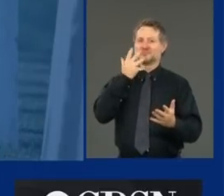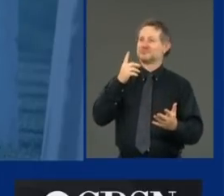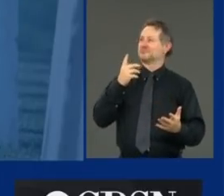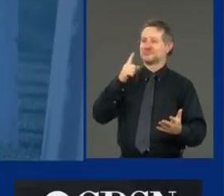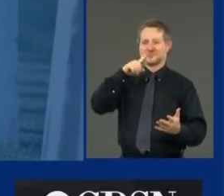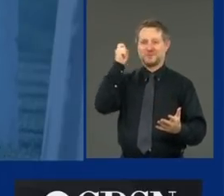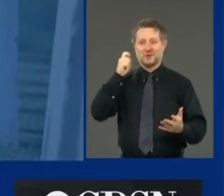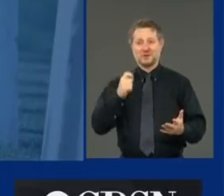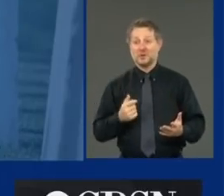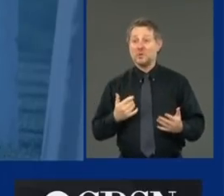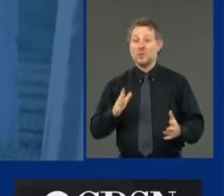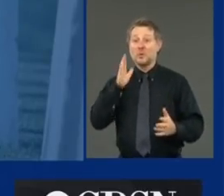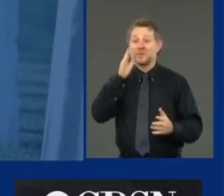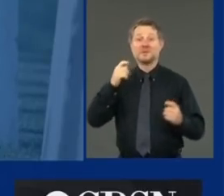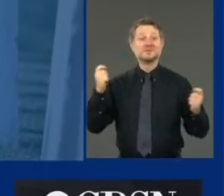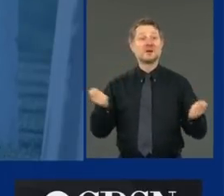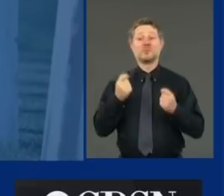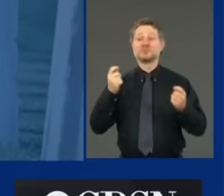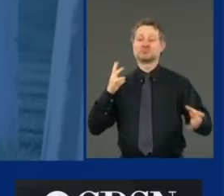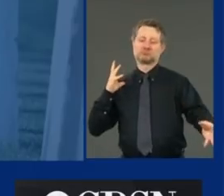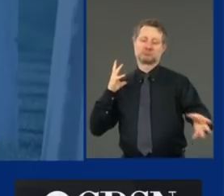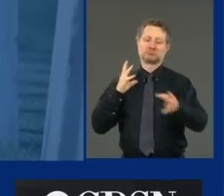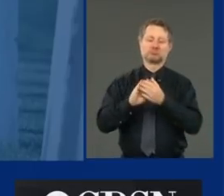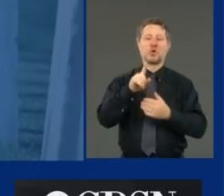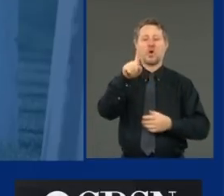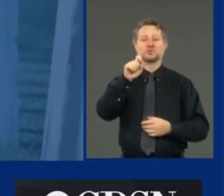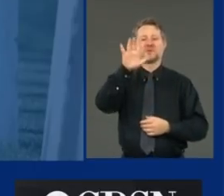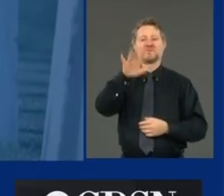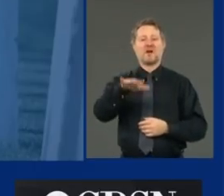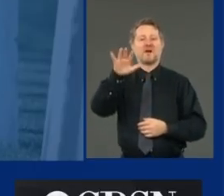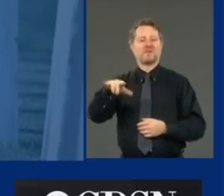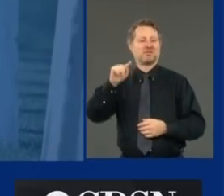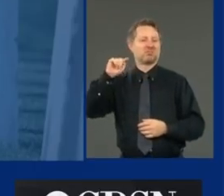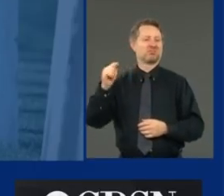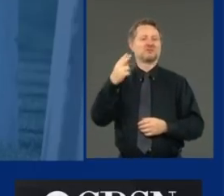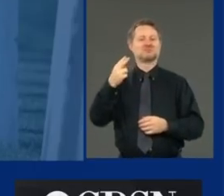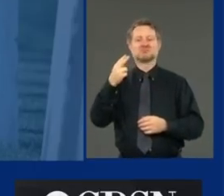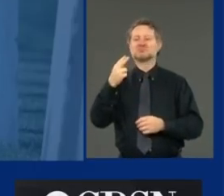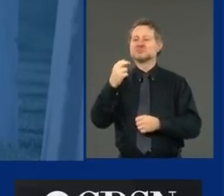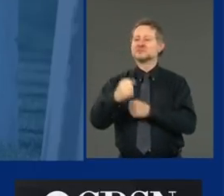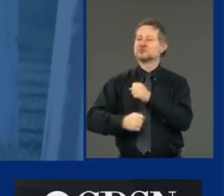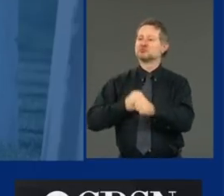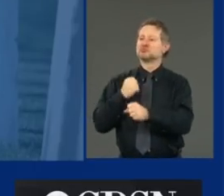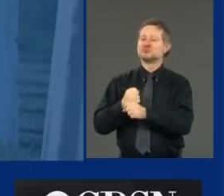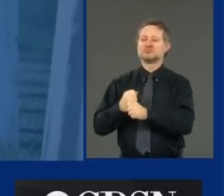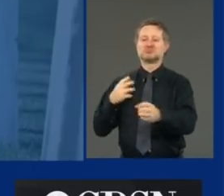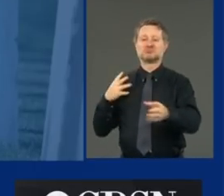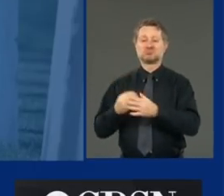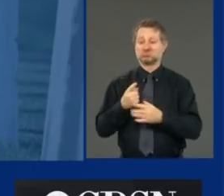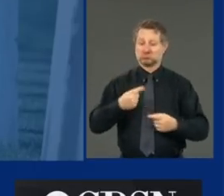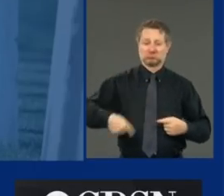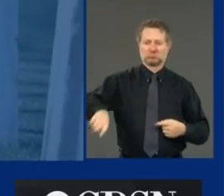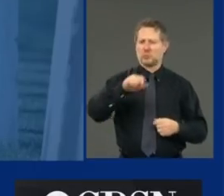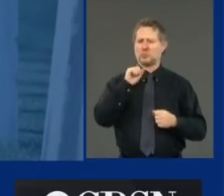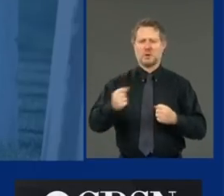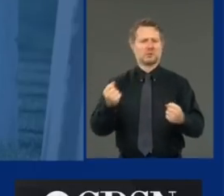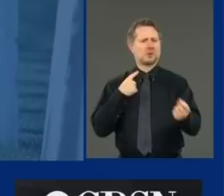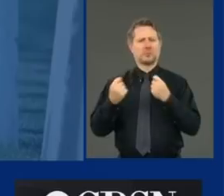ZUCKER COMMISSIONER HEALTH. GOOD MORNING TO ALL OF YOU. HAPPY MEMORIAL DAY WEEKEND. IT STARTS TODAY.